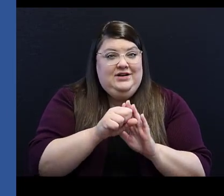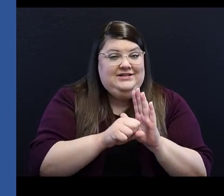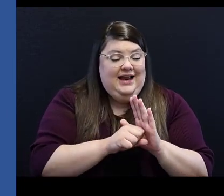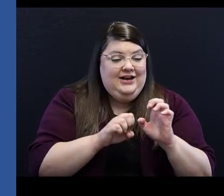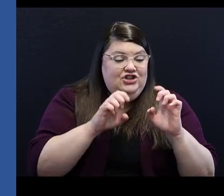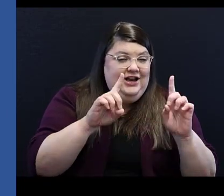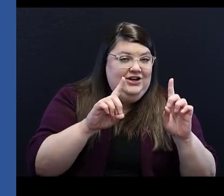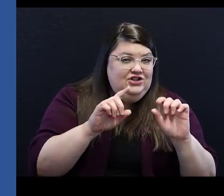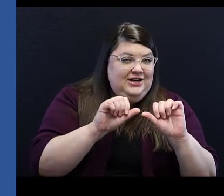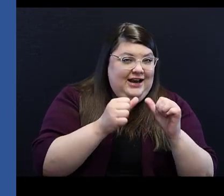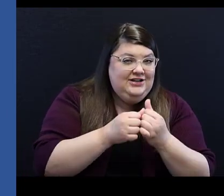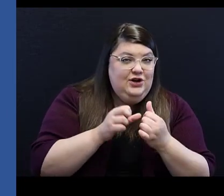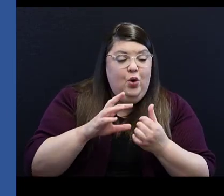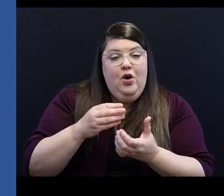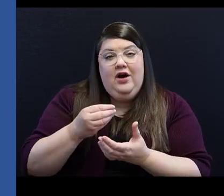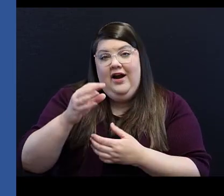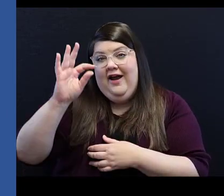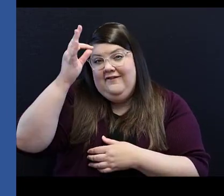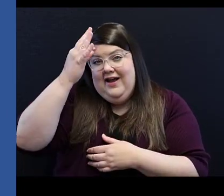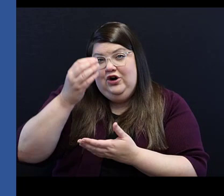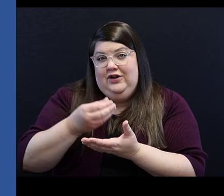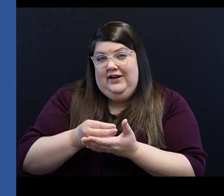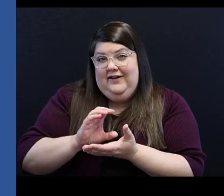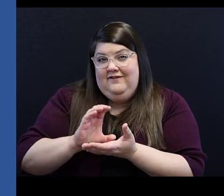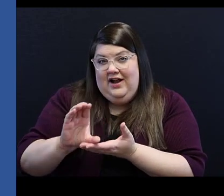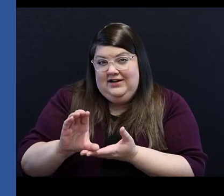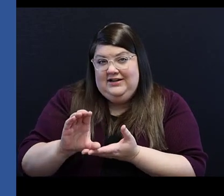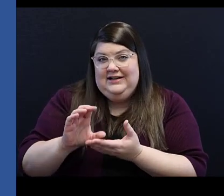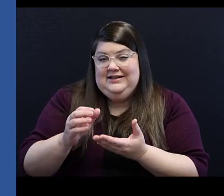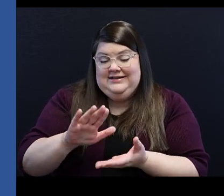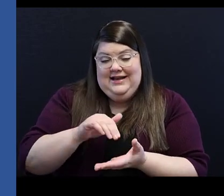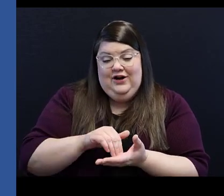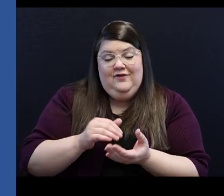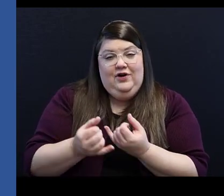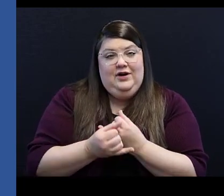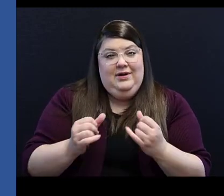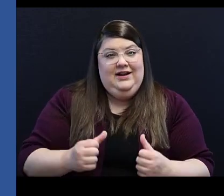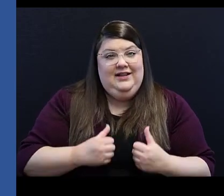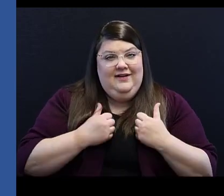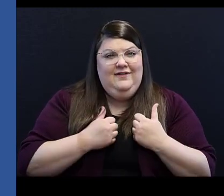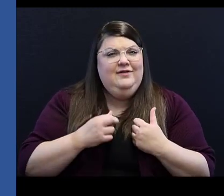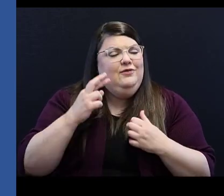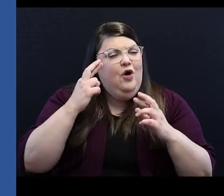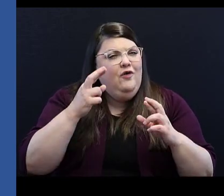or a Federally-funded Center for Independent Living, I hope you strongly consider working